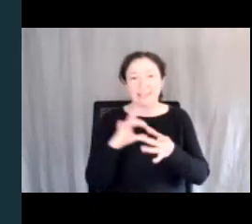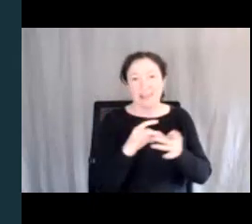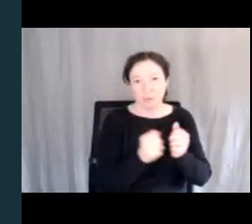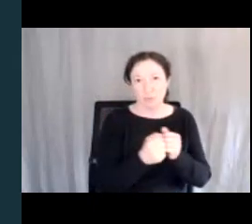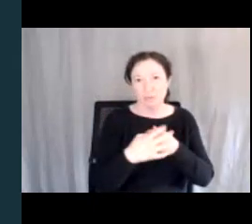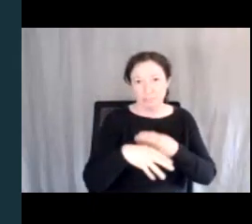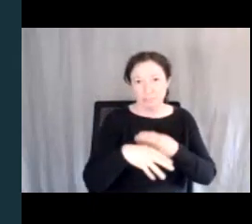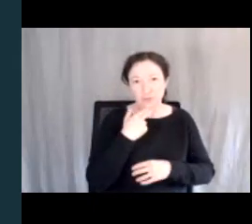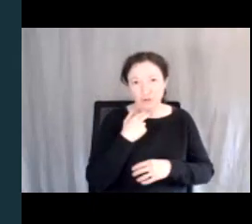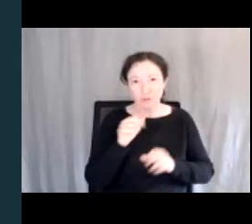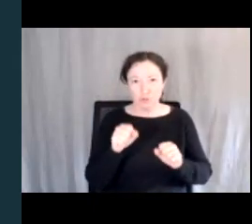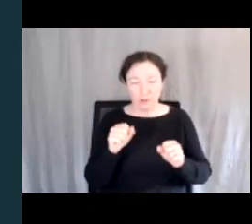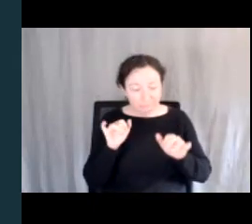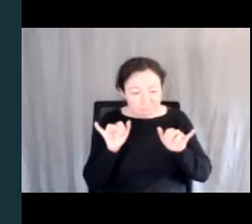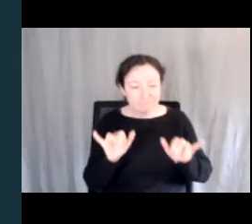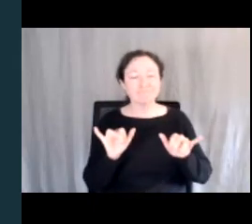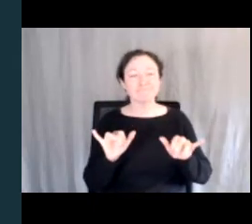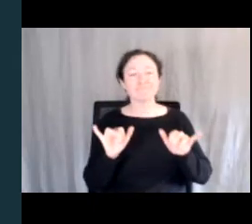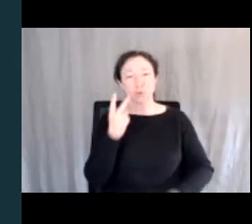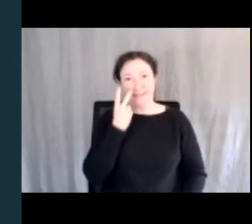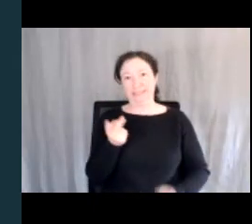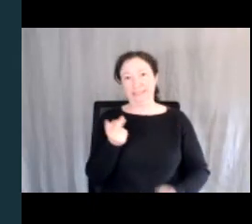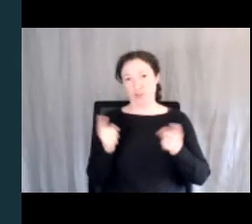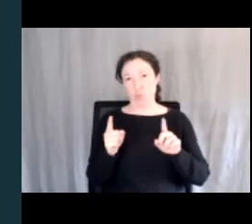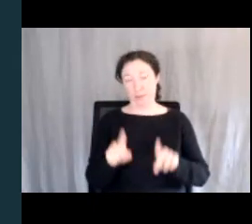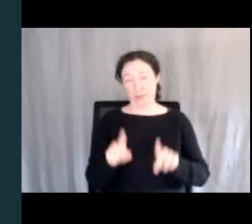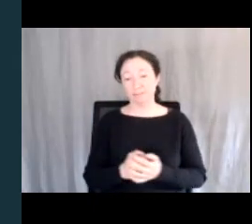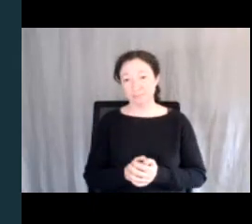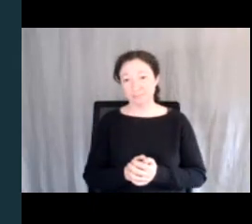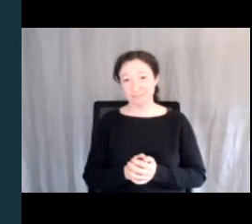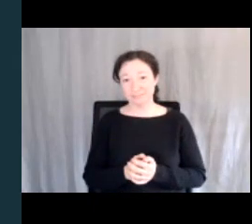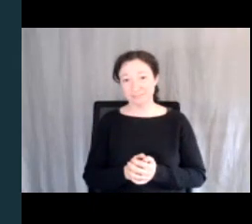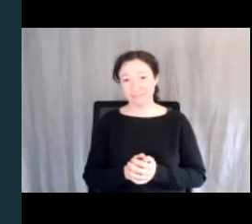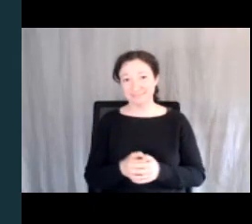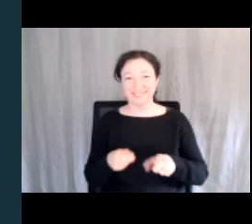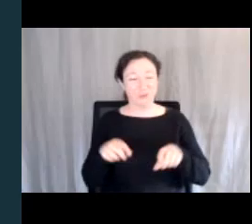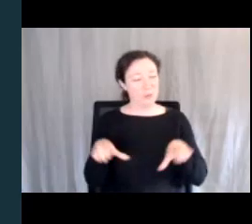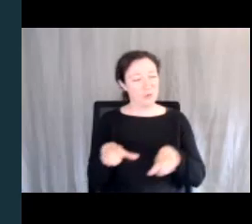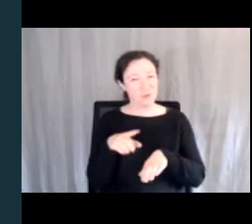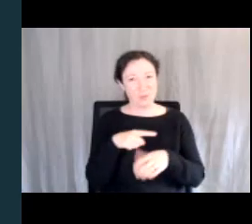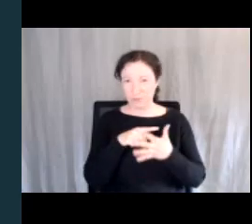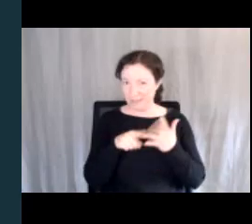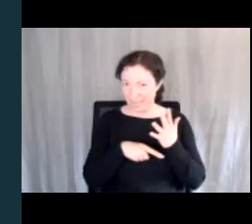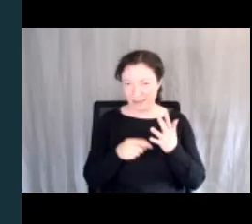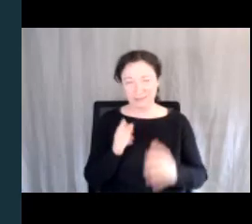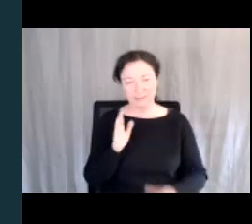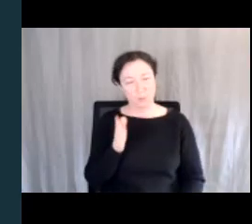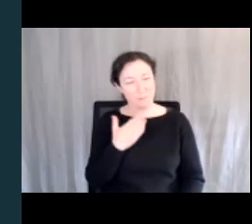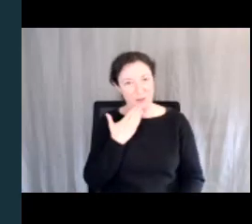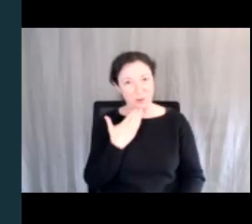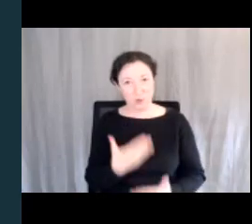Yeah, perfect. Okay. If you just do these things, you'll be good. You wanna eat regularly? That's an overstatement.